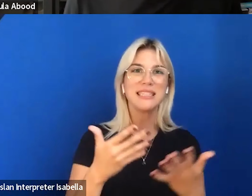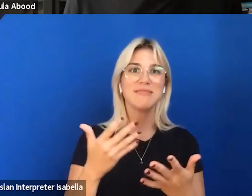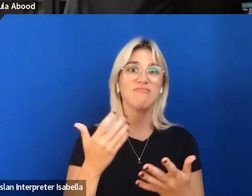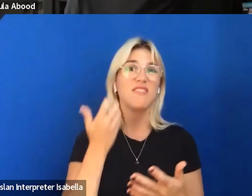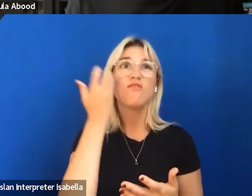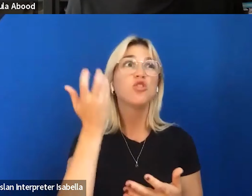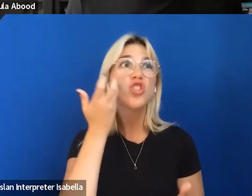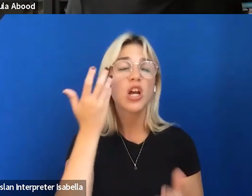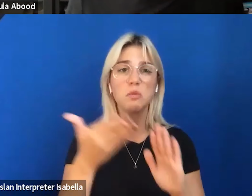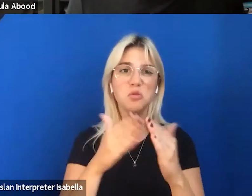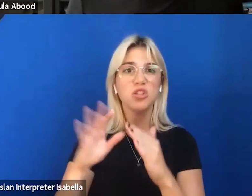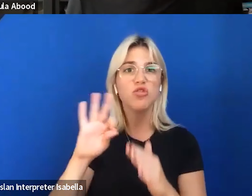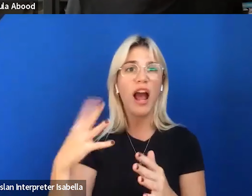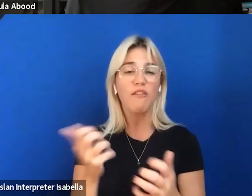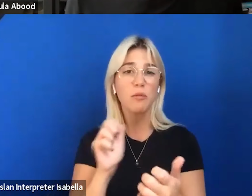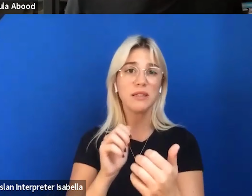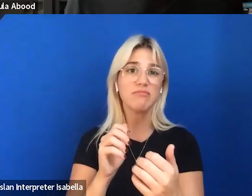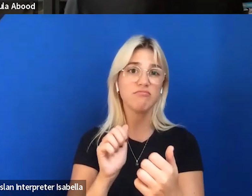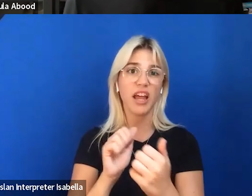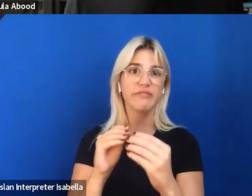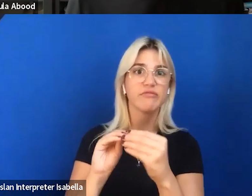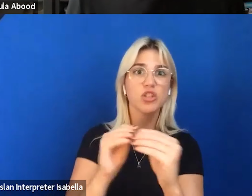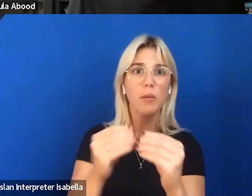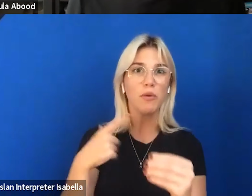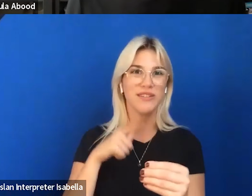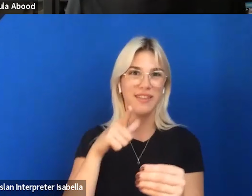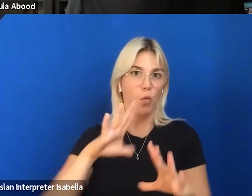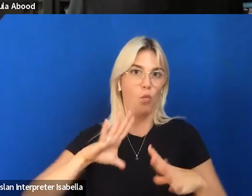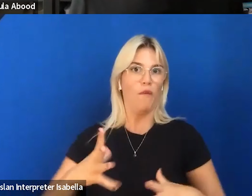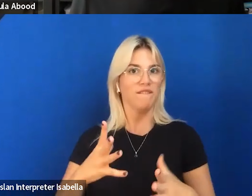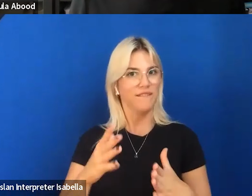members are the ones who initiate, direct and lead their own cultural vision.